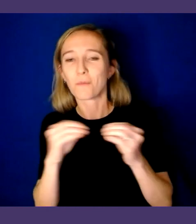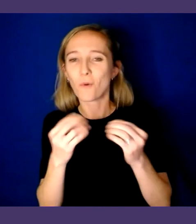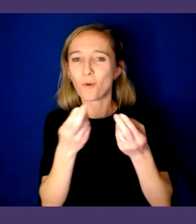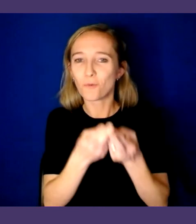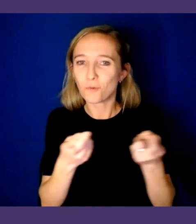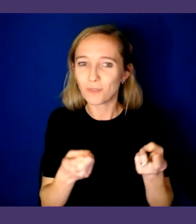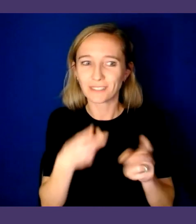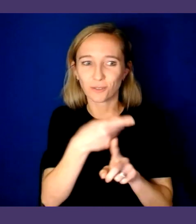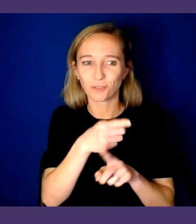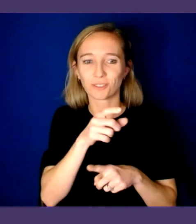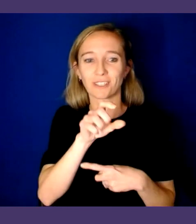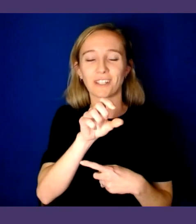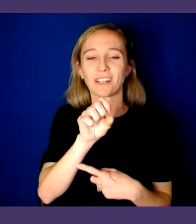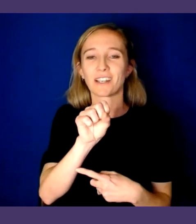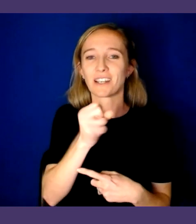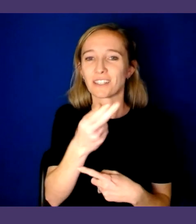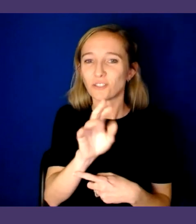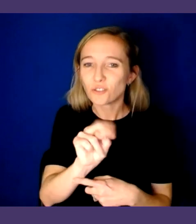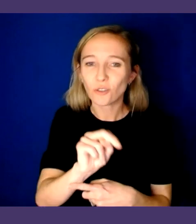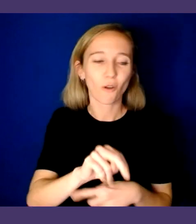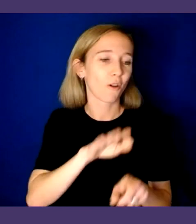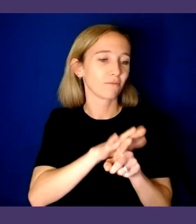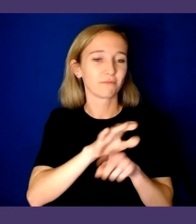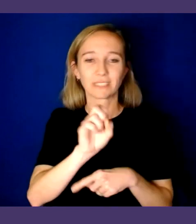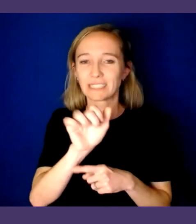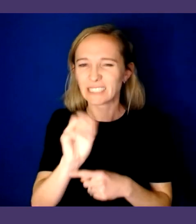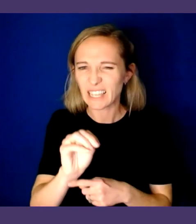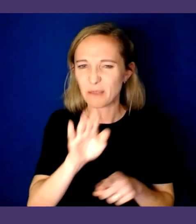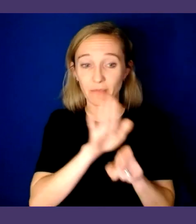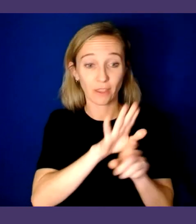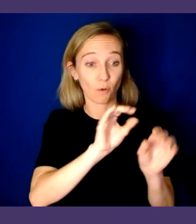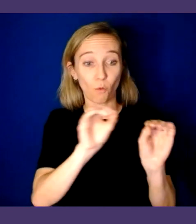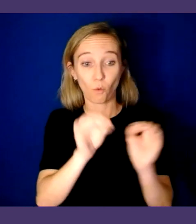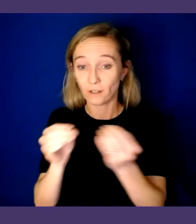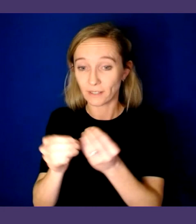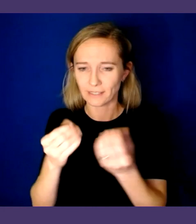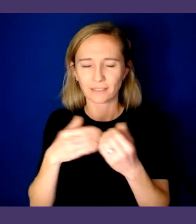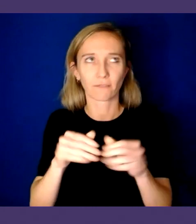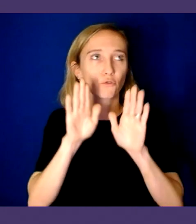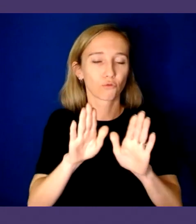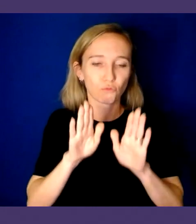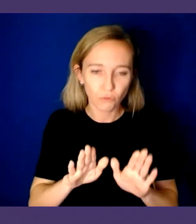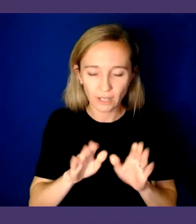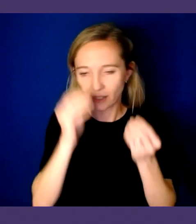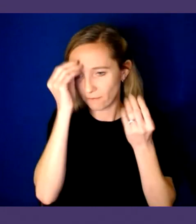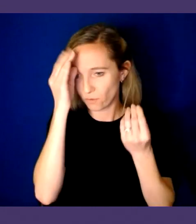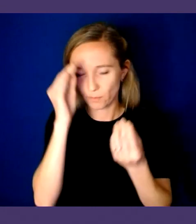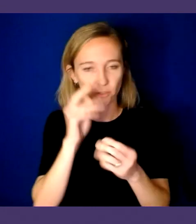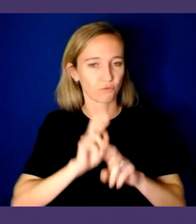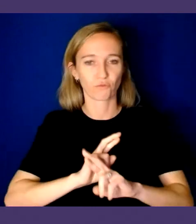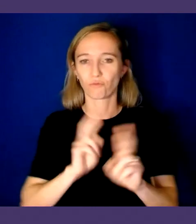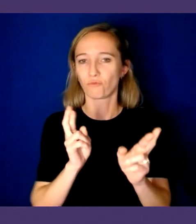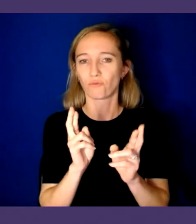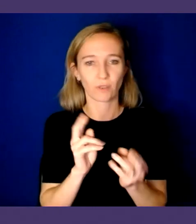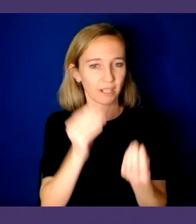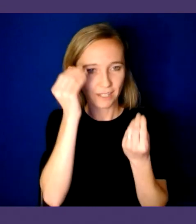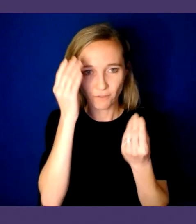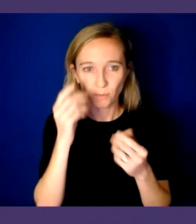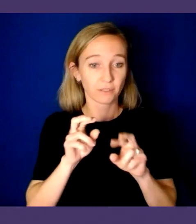so many other organizations that offer great information around, here's how you could make a syllabus accessible,